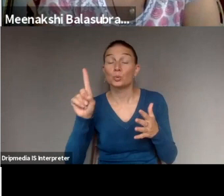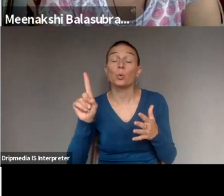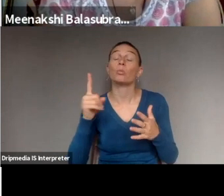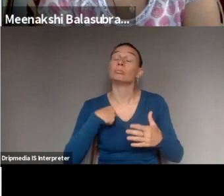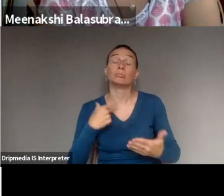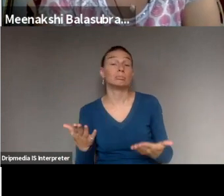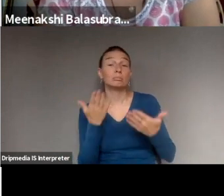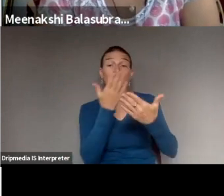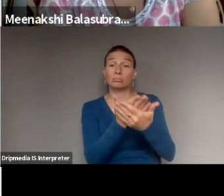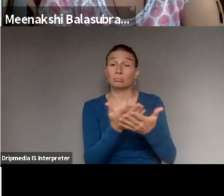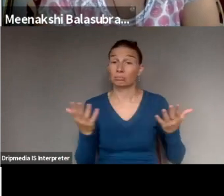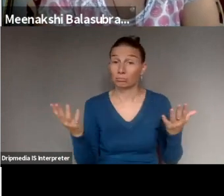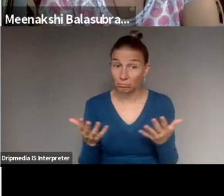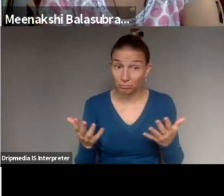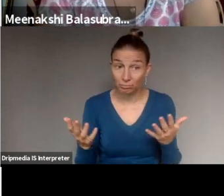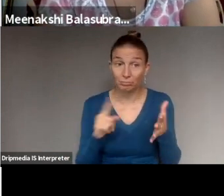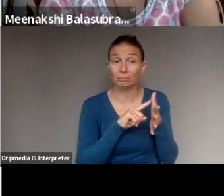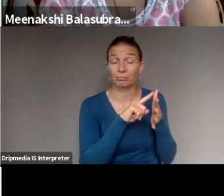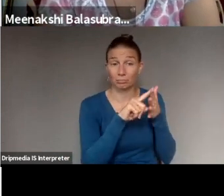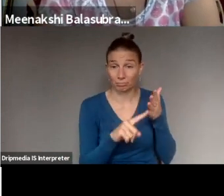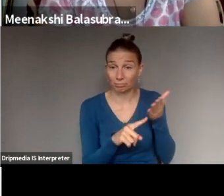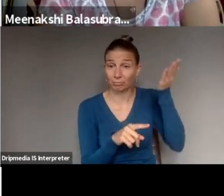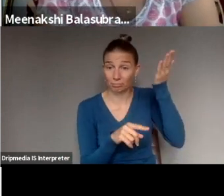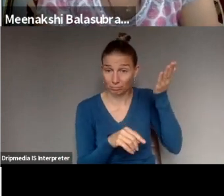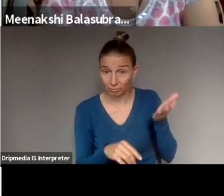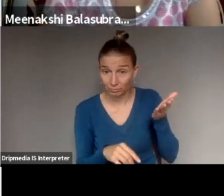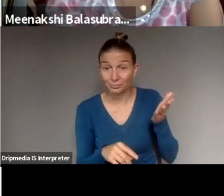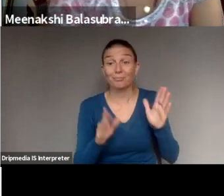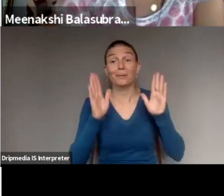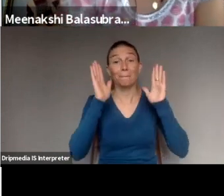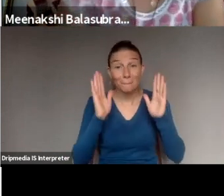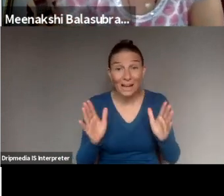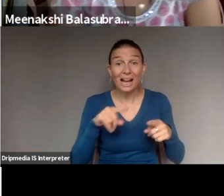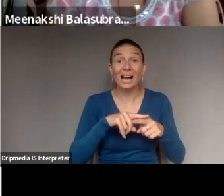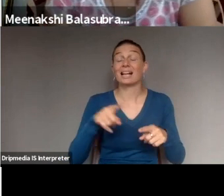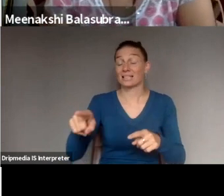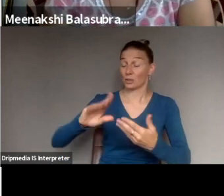on persons with disabilities at all levels, ensure community-based rehabilitation services.